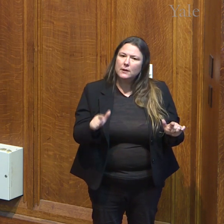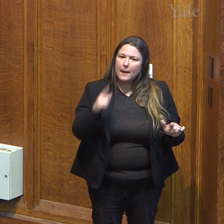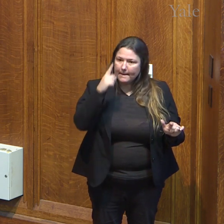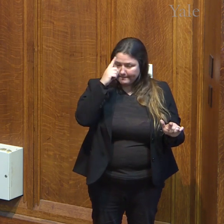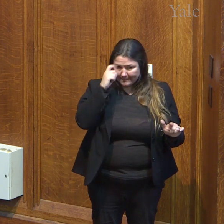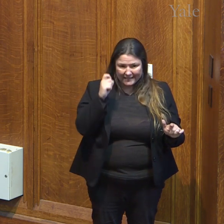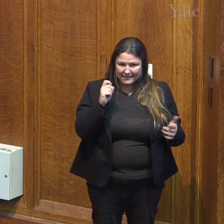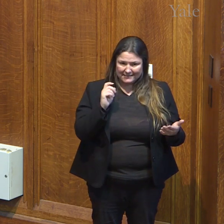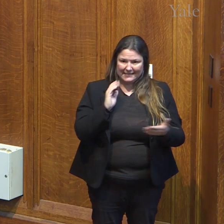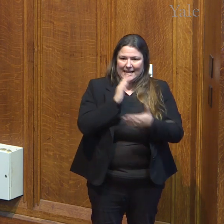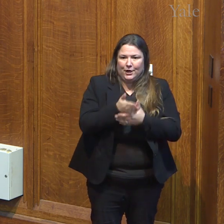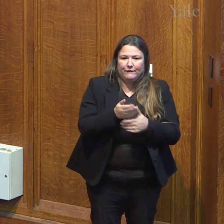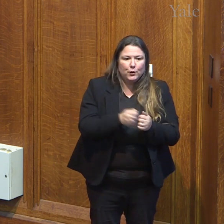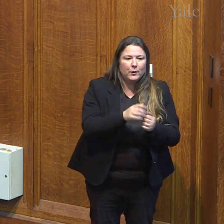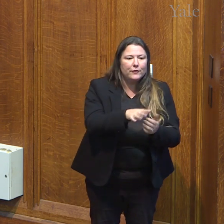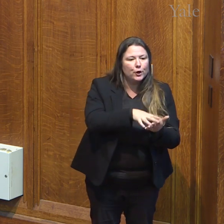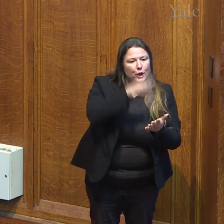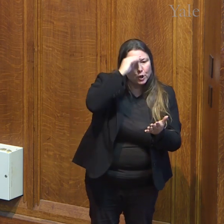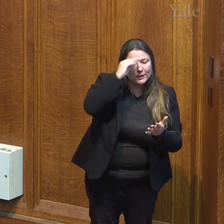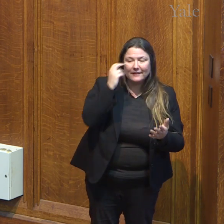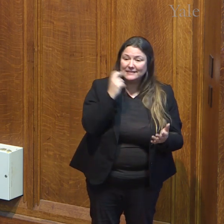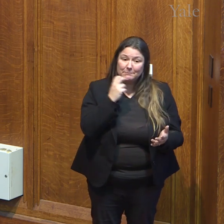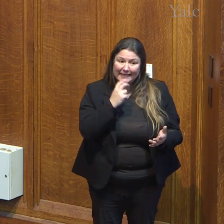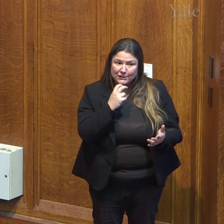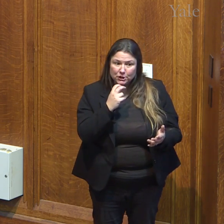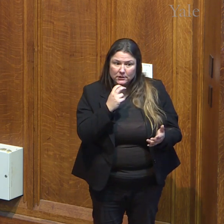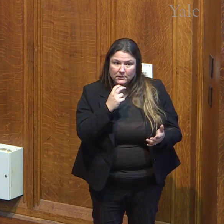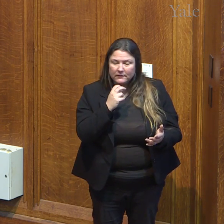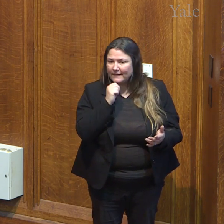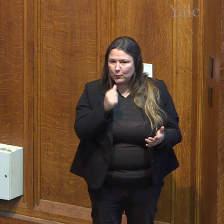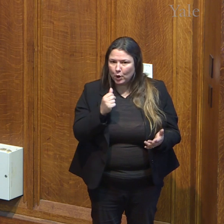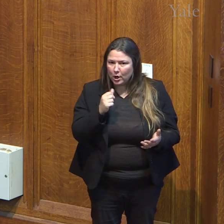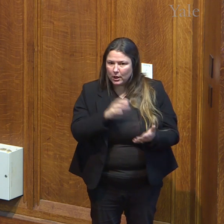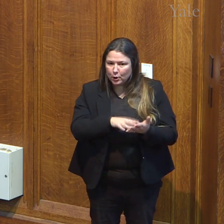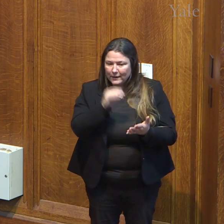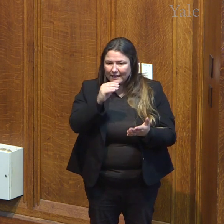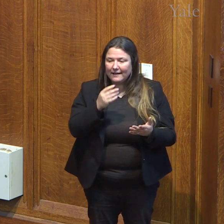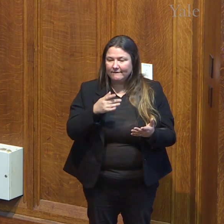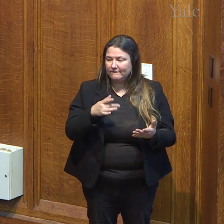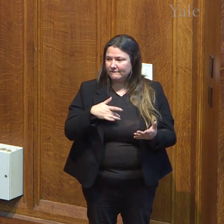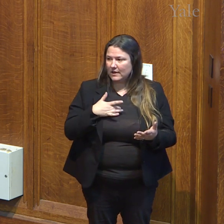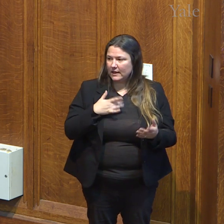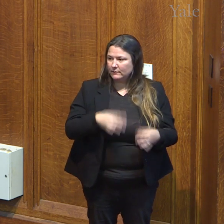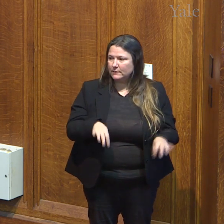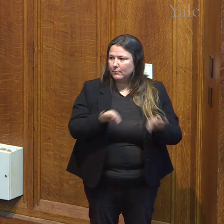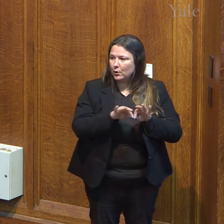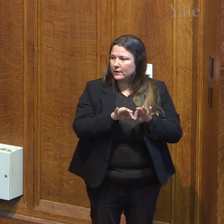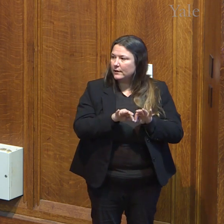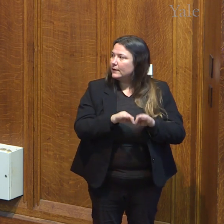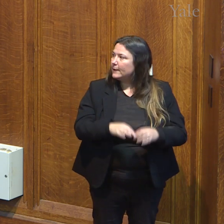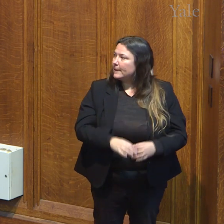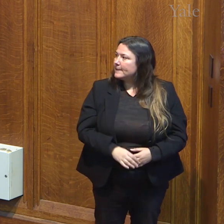with their learning the speech they weren't learning. He found it important as alas, many speech therapists